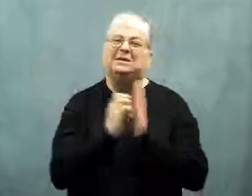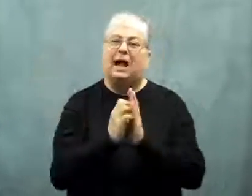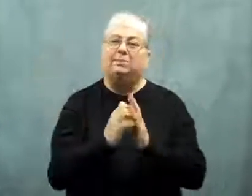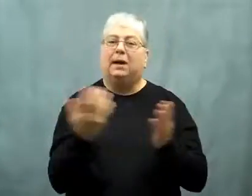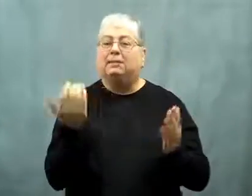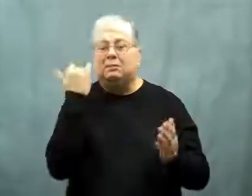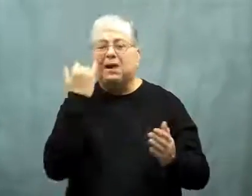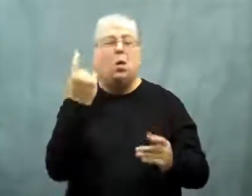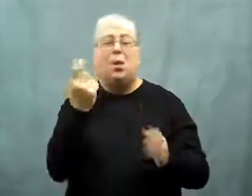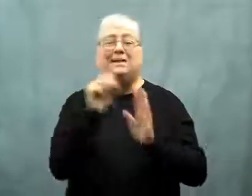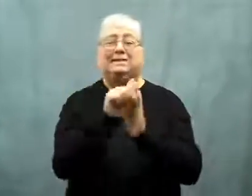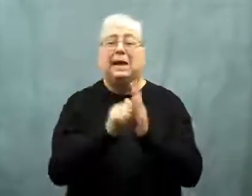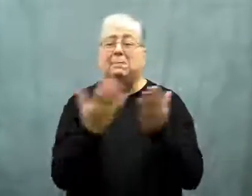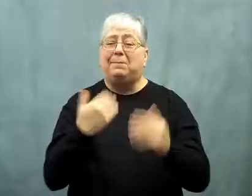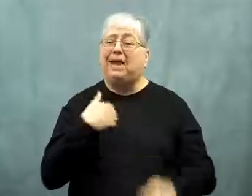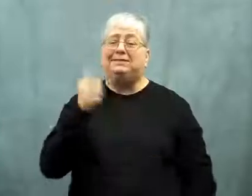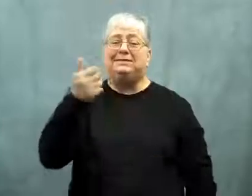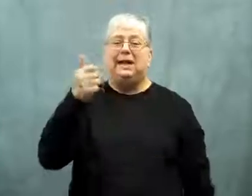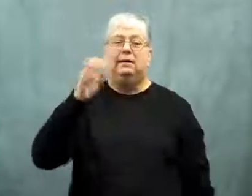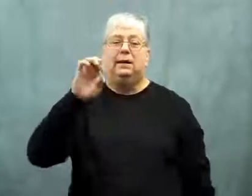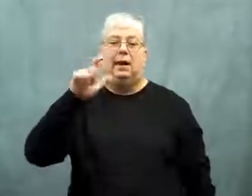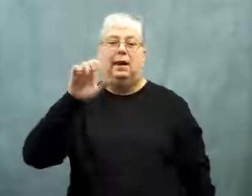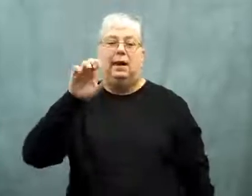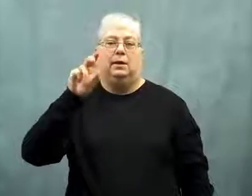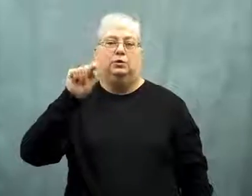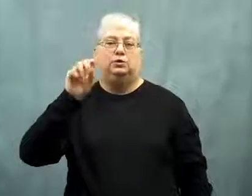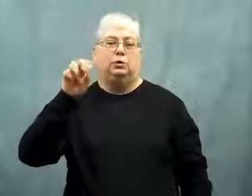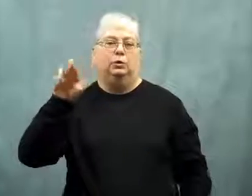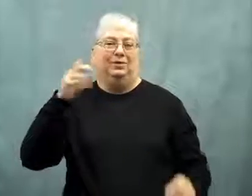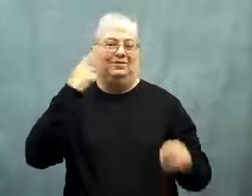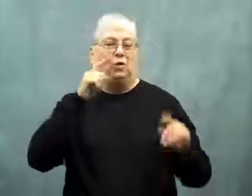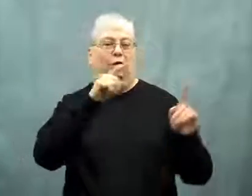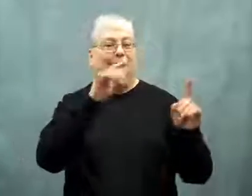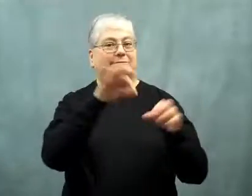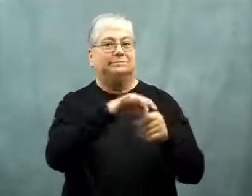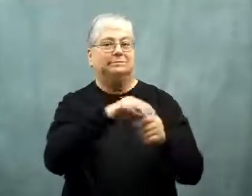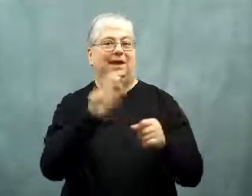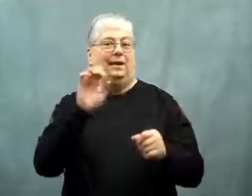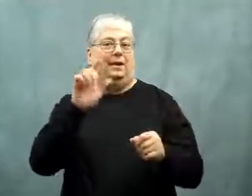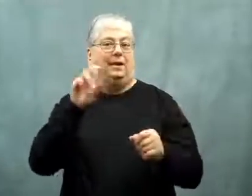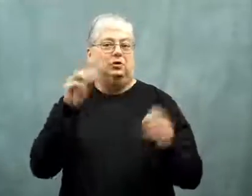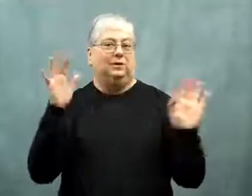For example, a state might have 10 electors who vote.